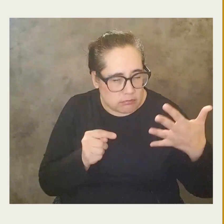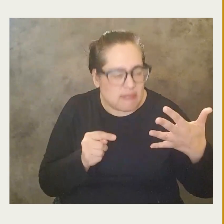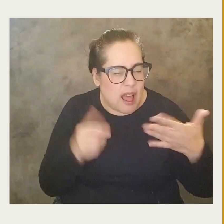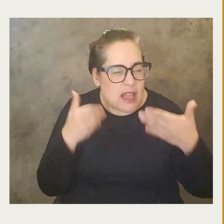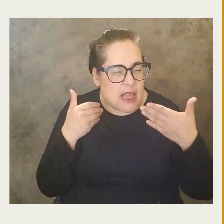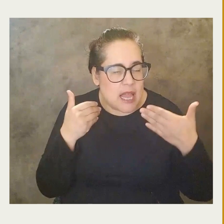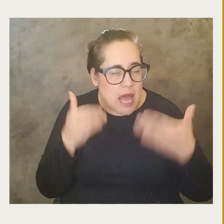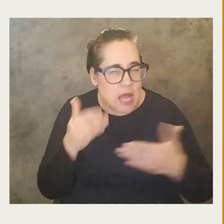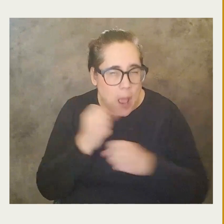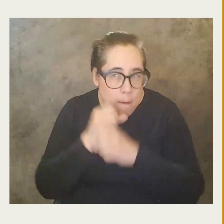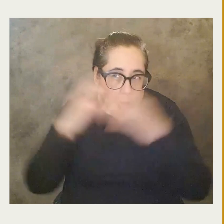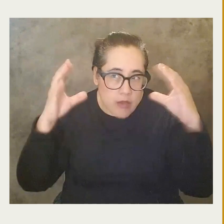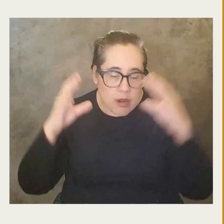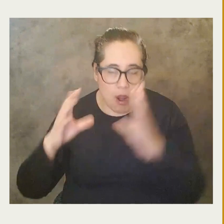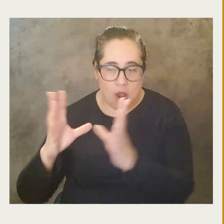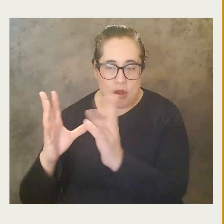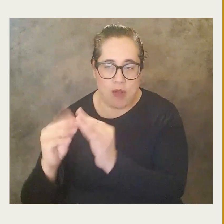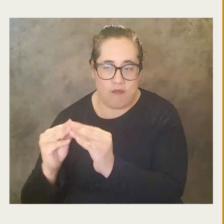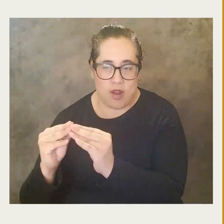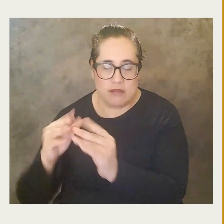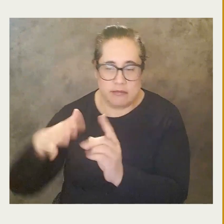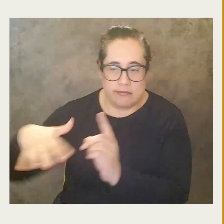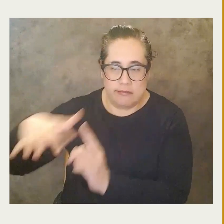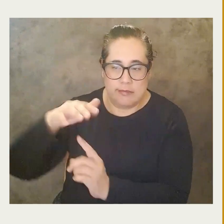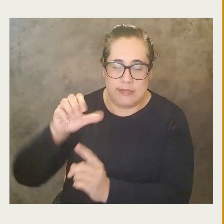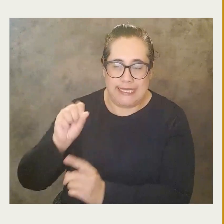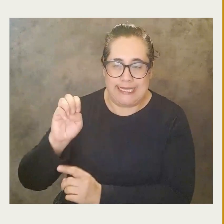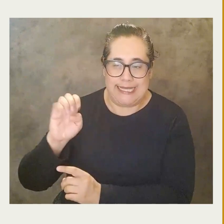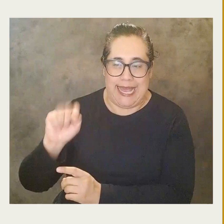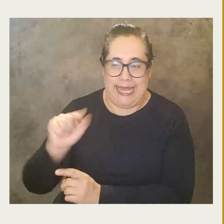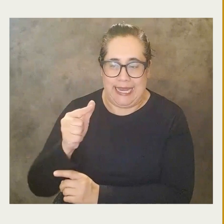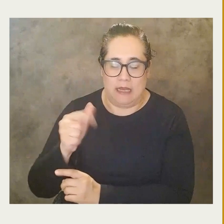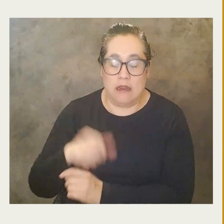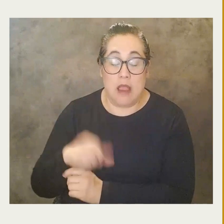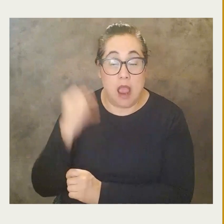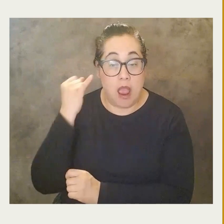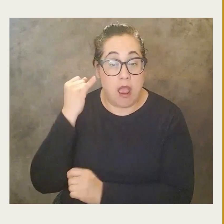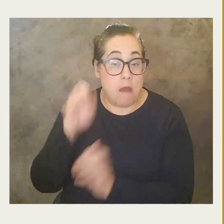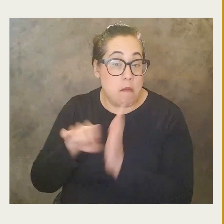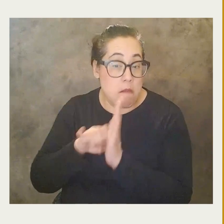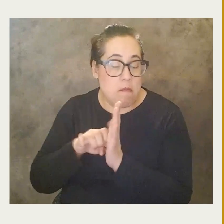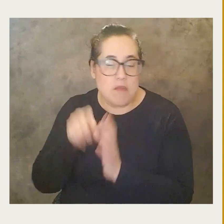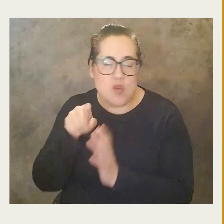let's imagine a conference setting. For example, imagine interpreting at a conference.